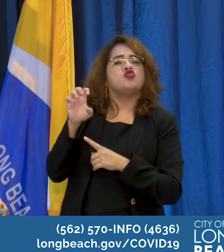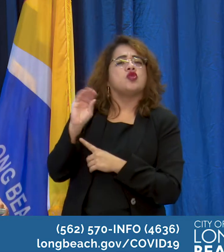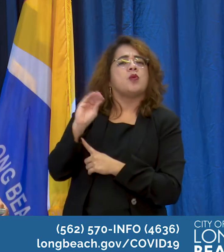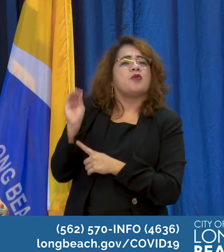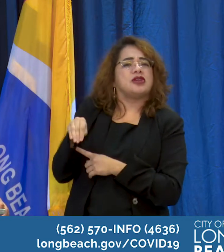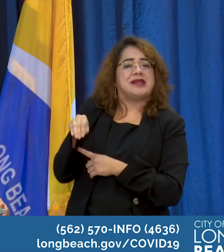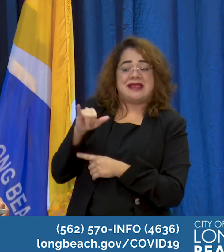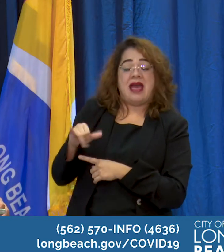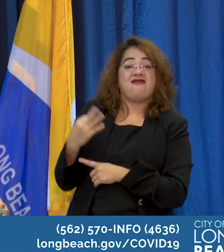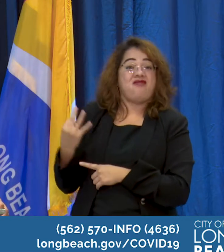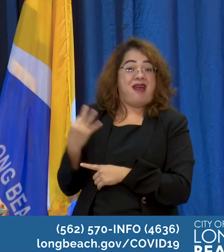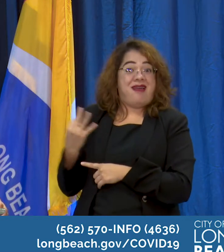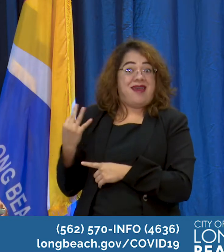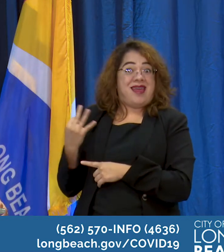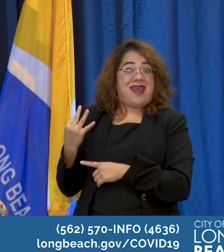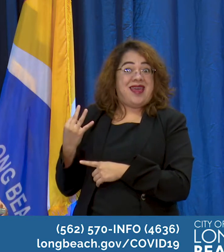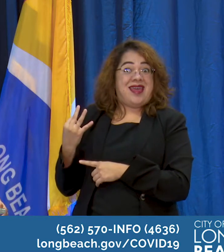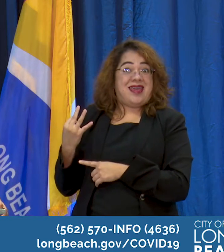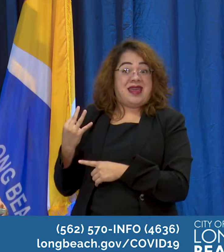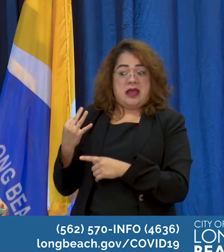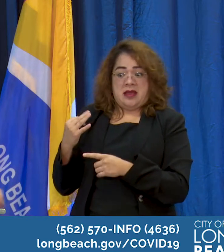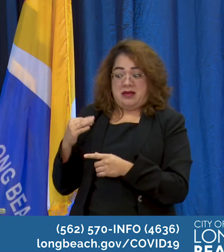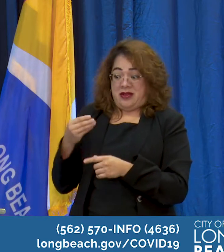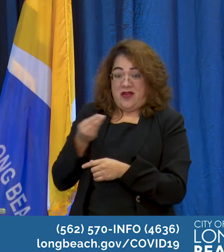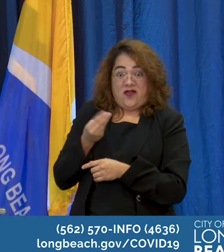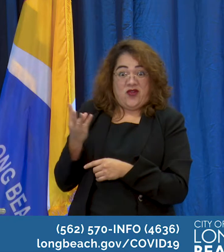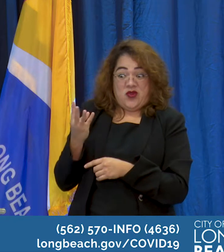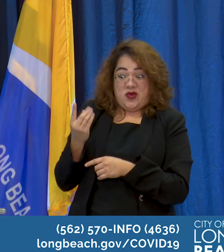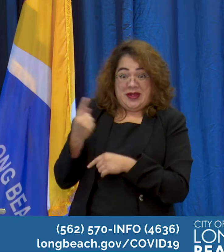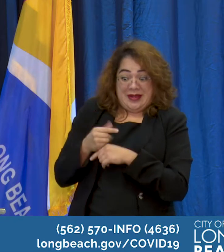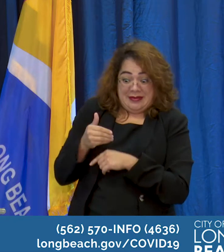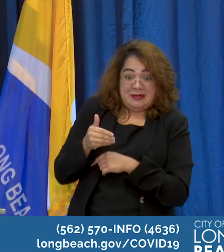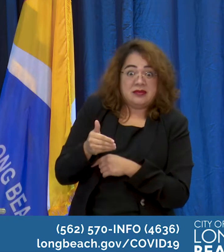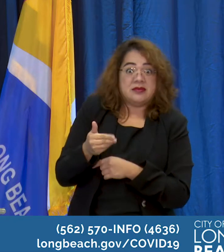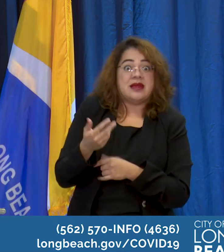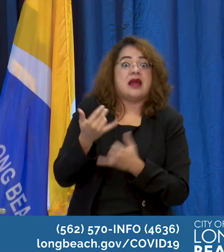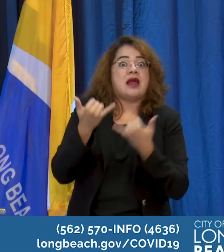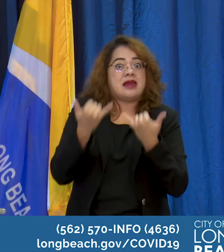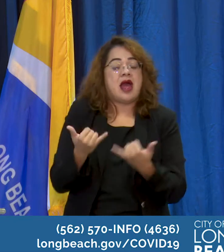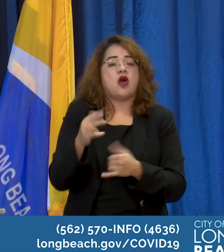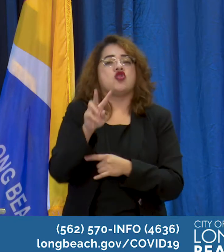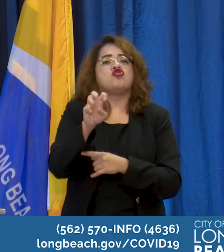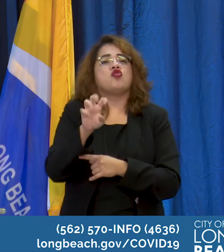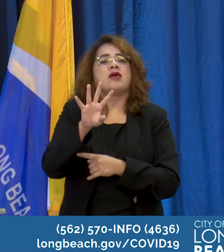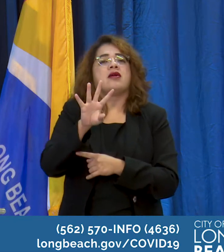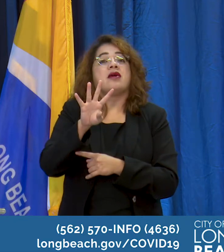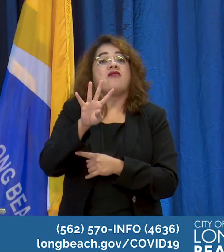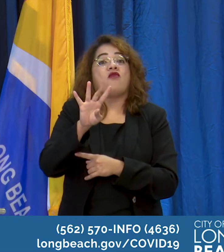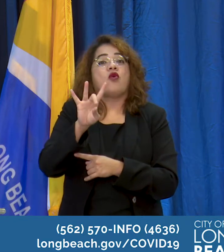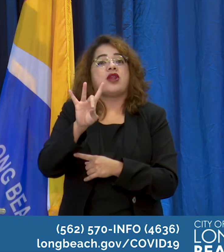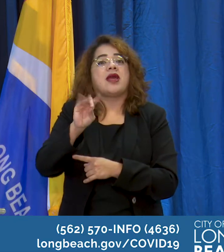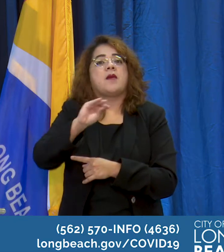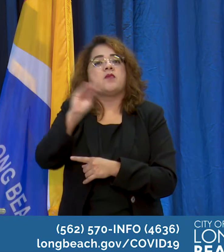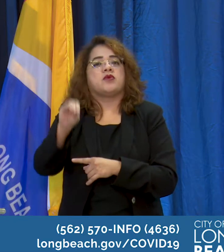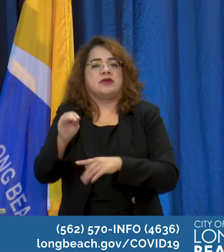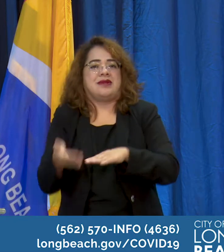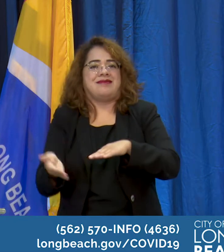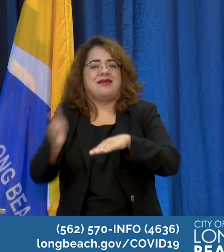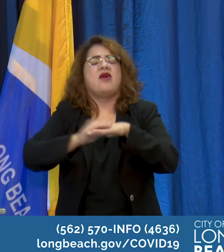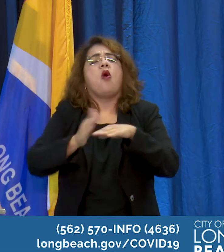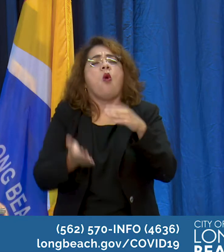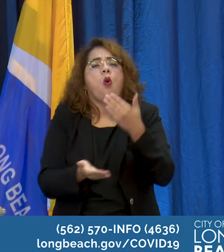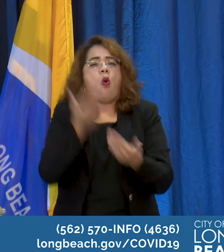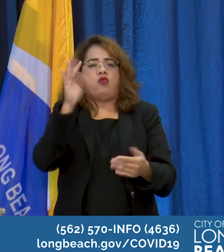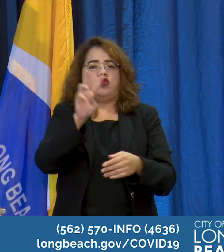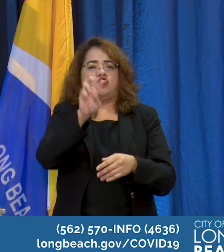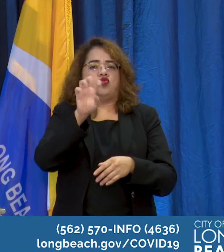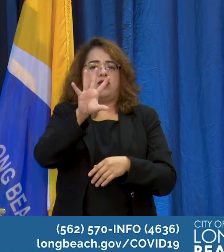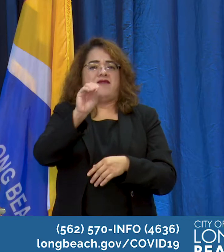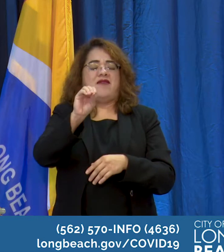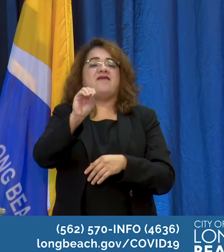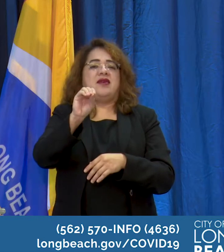Friday. Today I'm told by our health department that that number is 248 or almost 250 percent